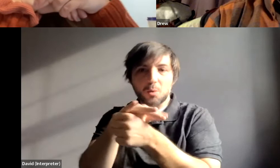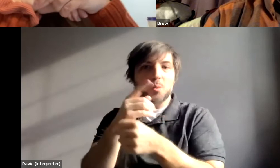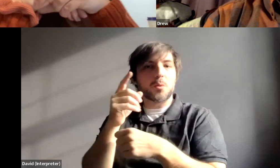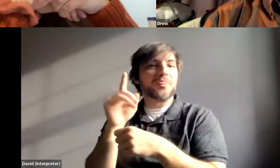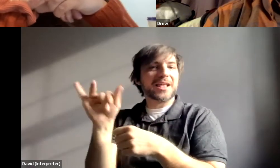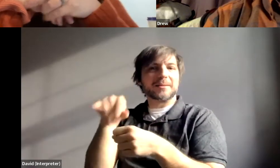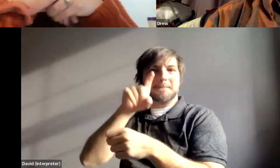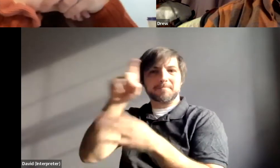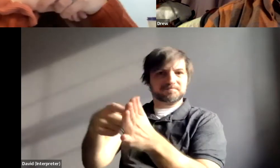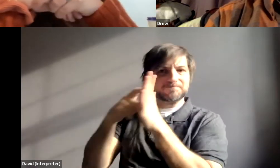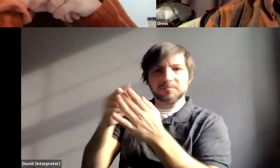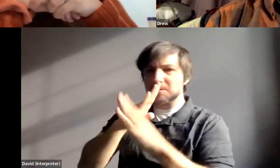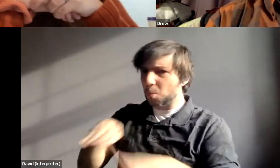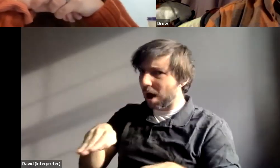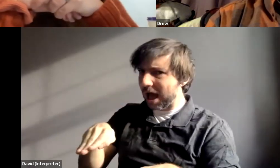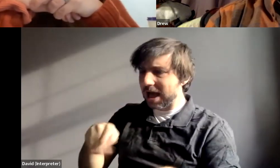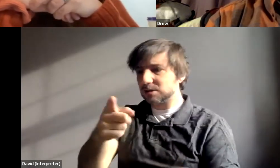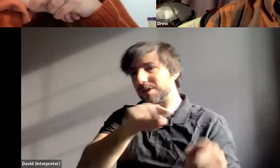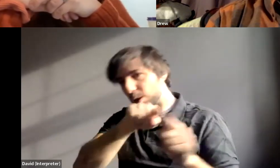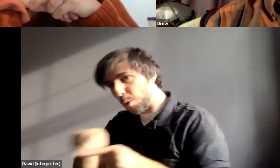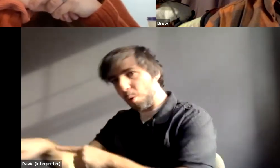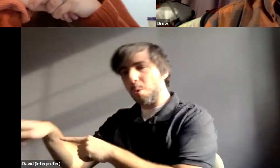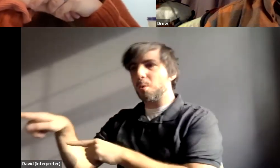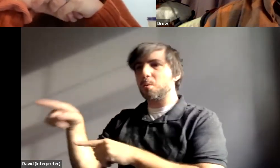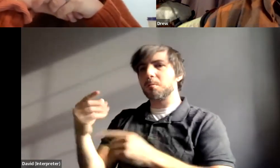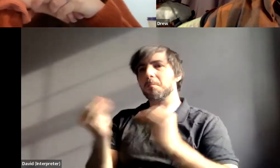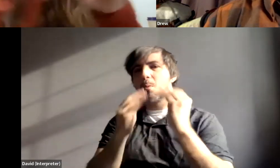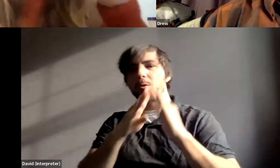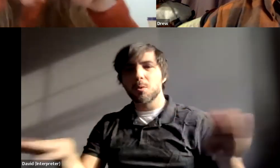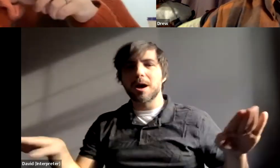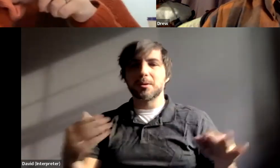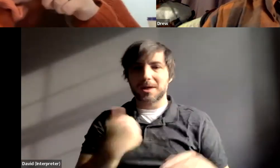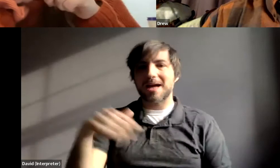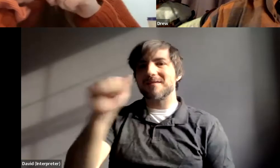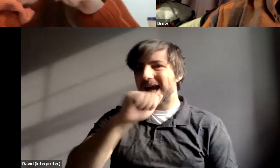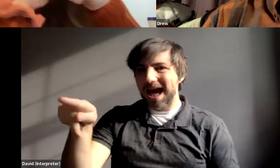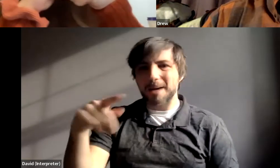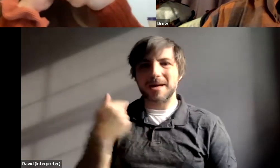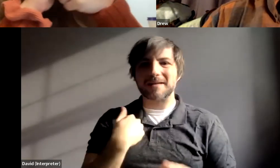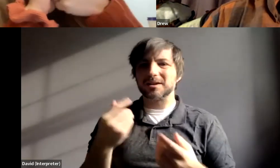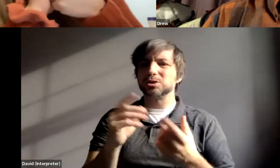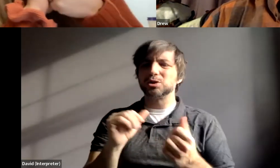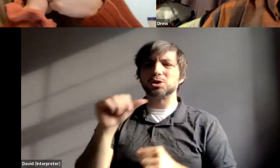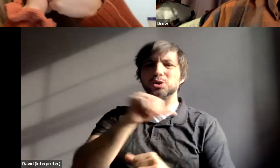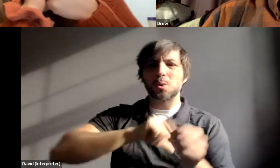Culture city has an app guests can download . There is a social story available to them to be